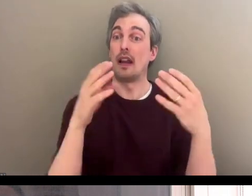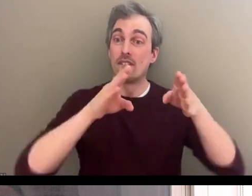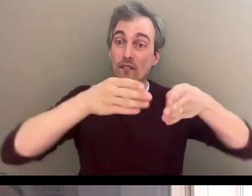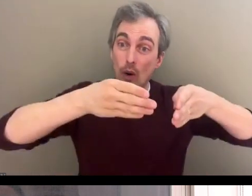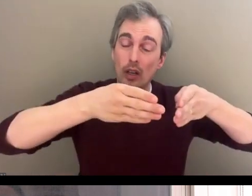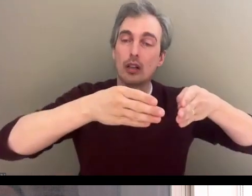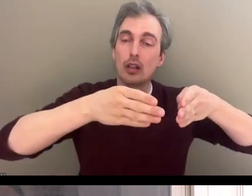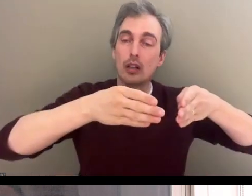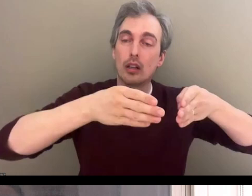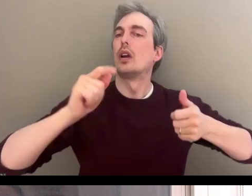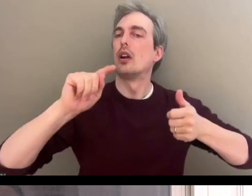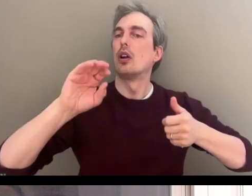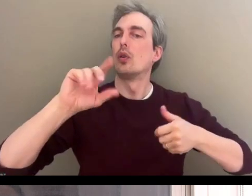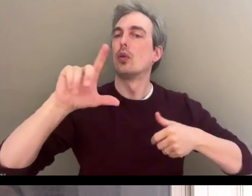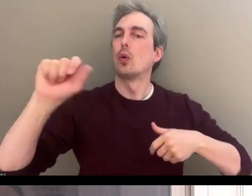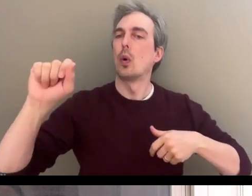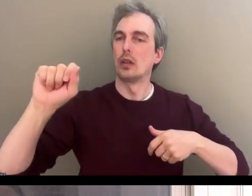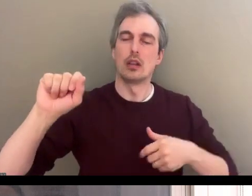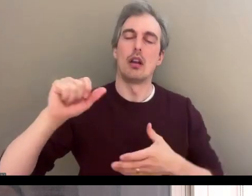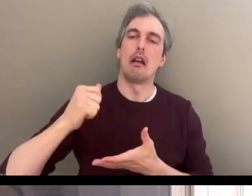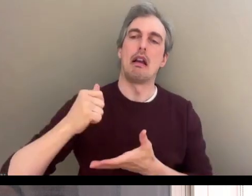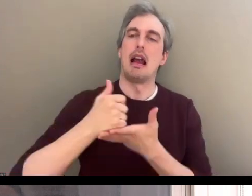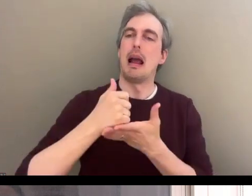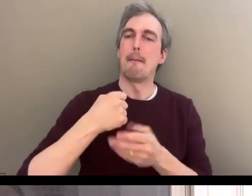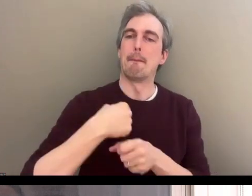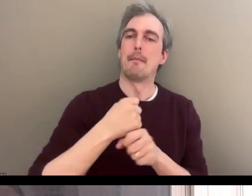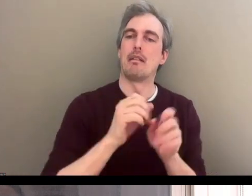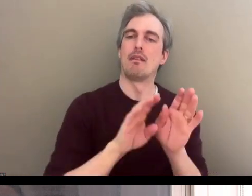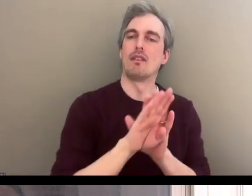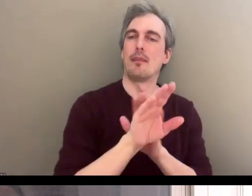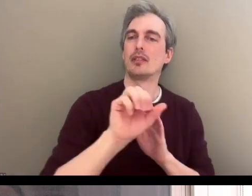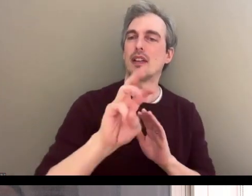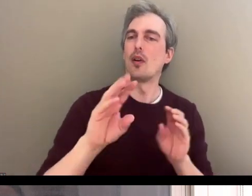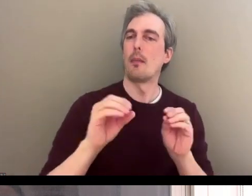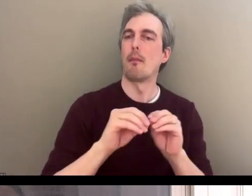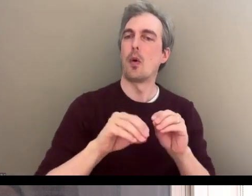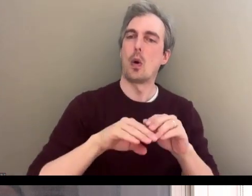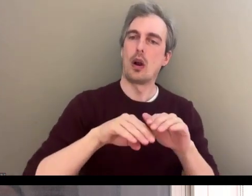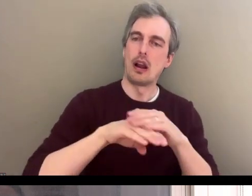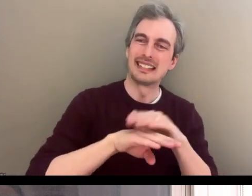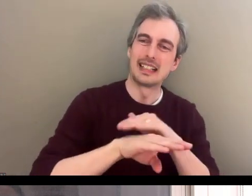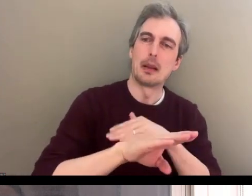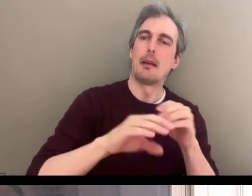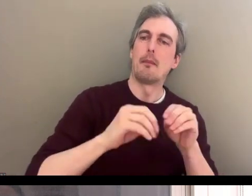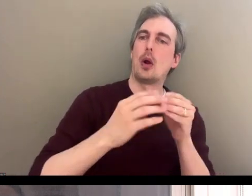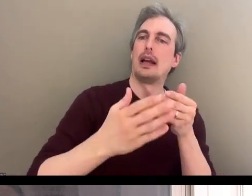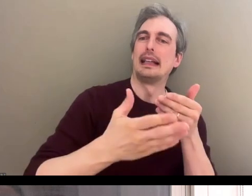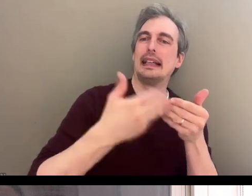accessible development easier, the tools available for free to build inclusive experiences for all.